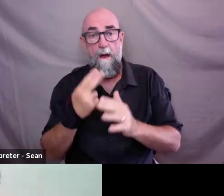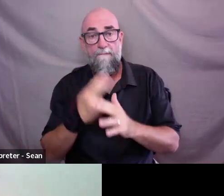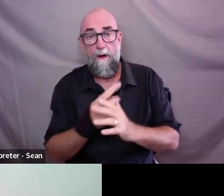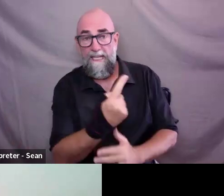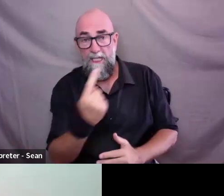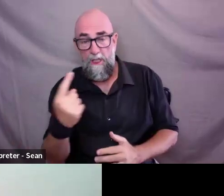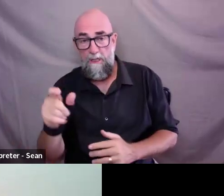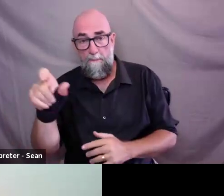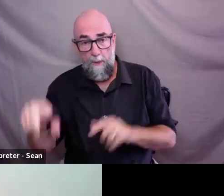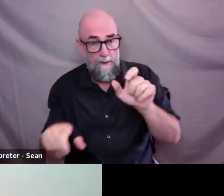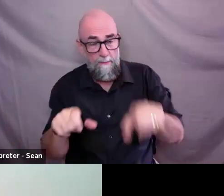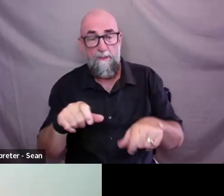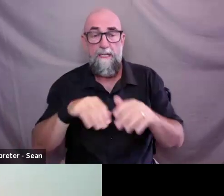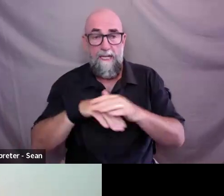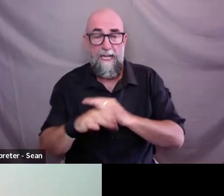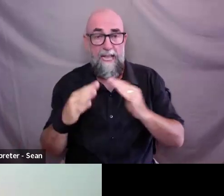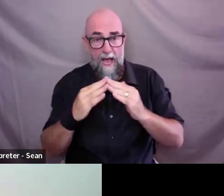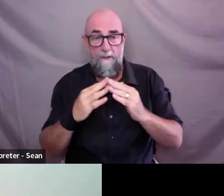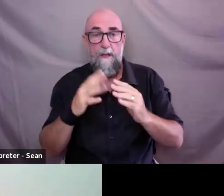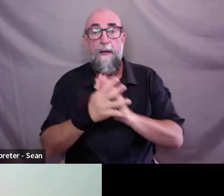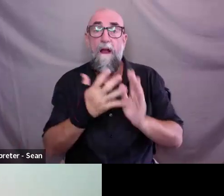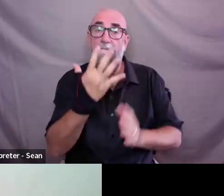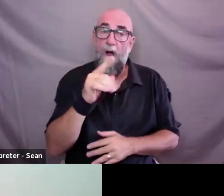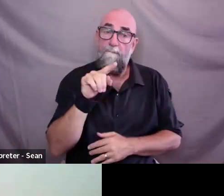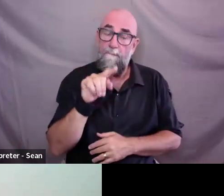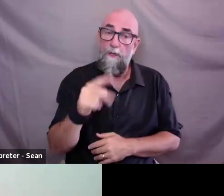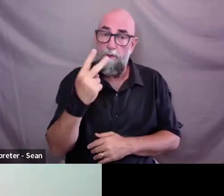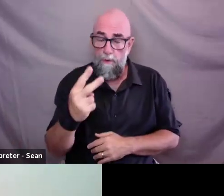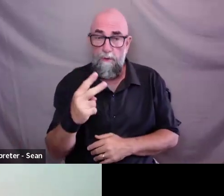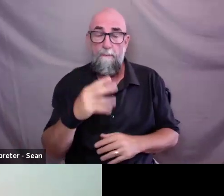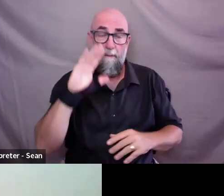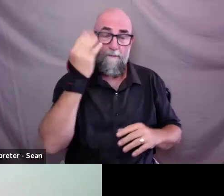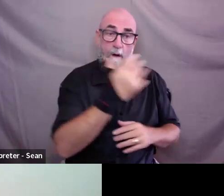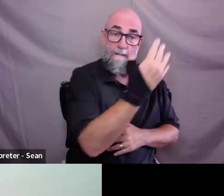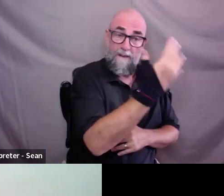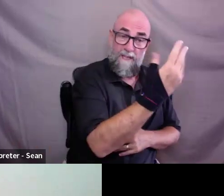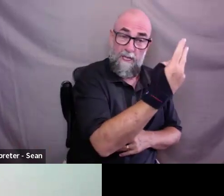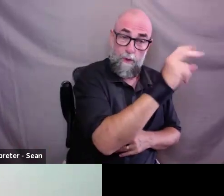I think that that's very salutary,